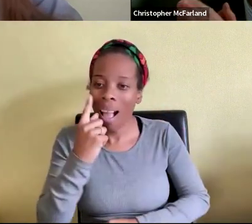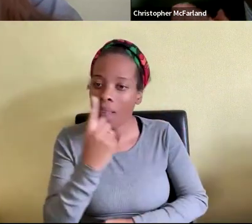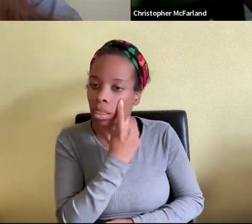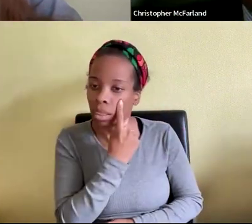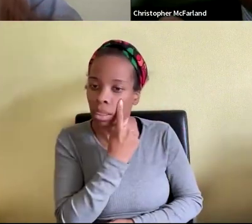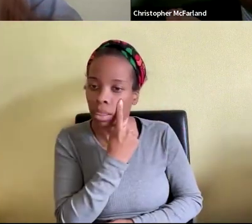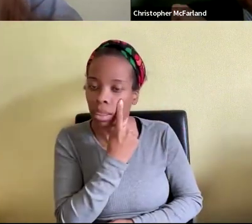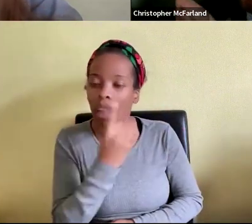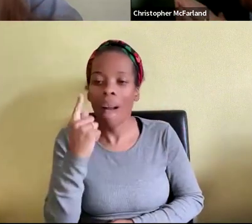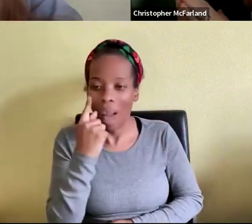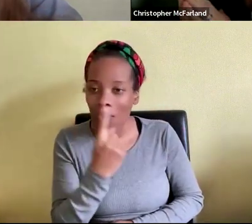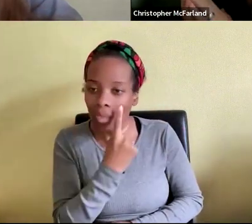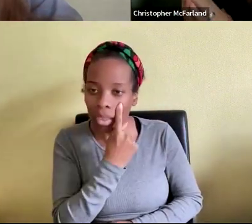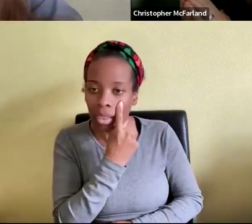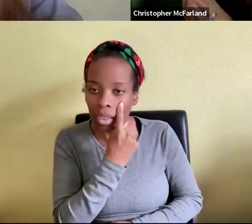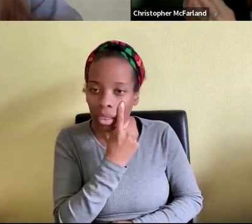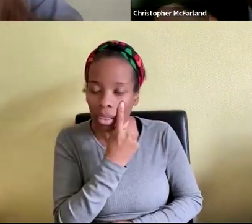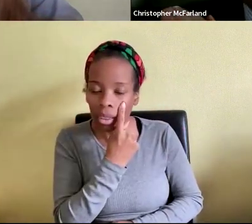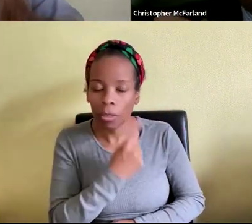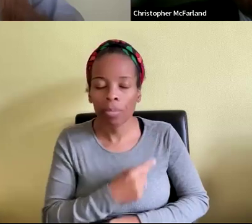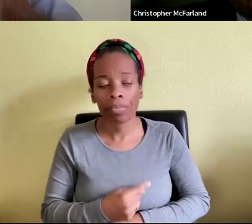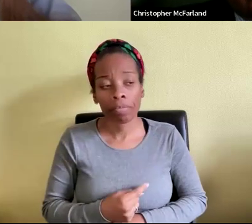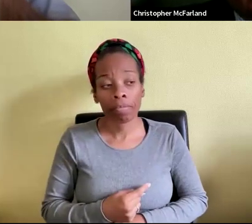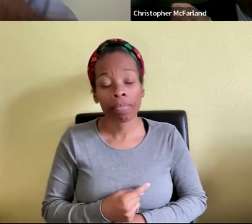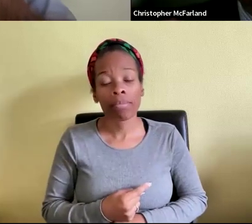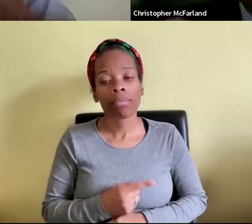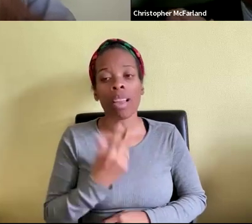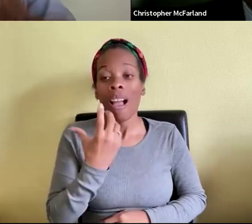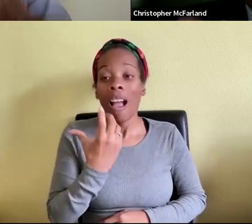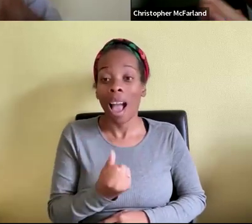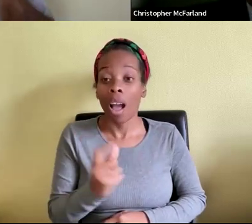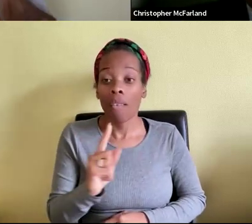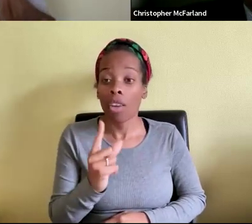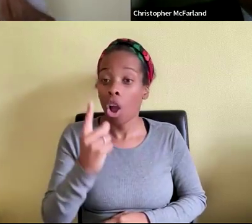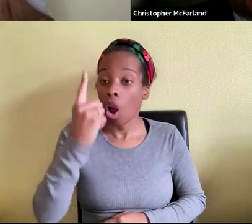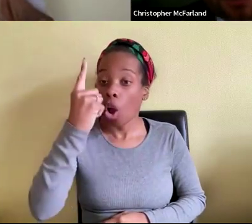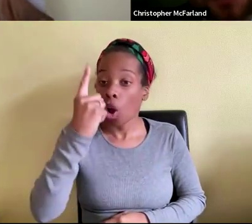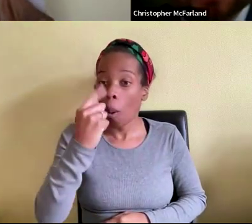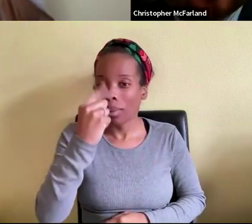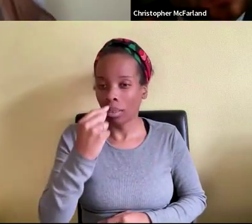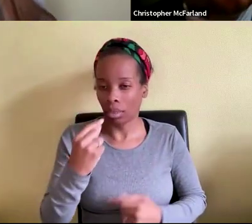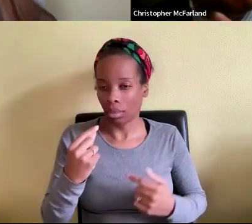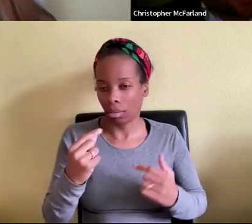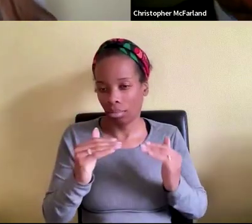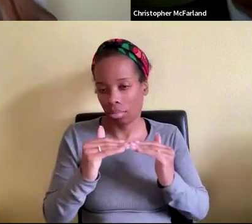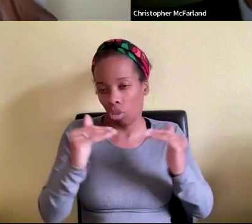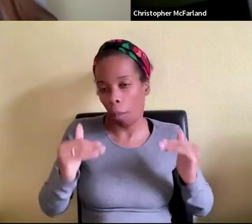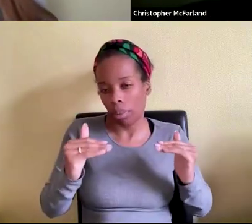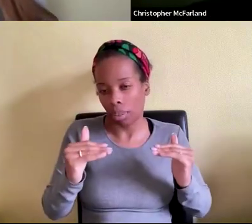it is the case that, for example, competence standards are immune from the duty to make reasonable adjustments. So for example,